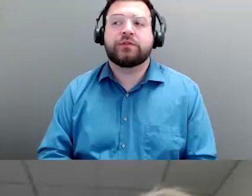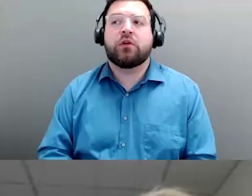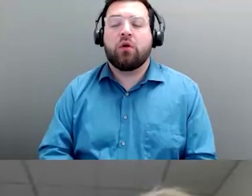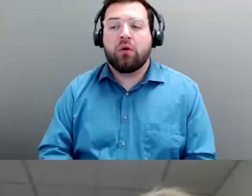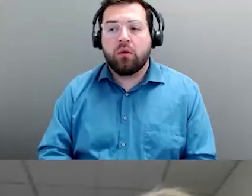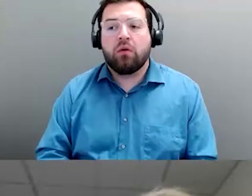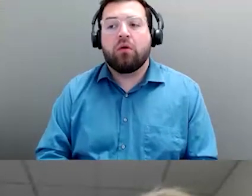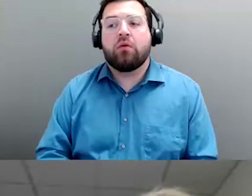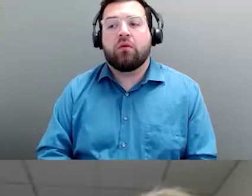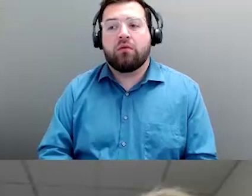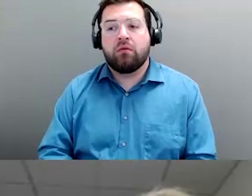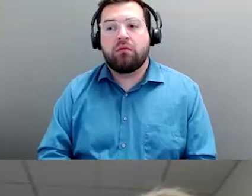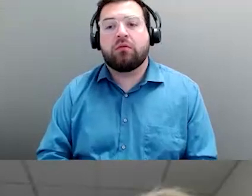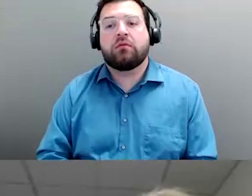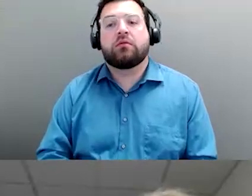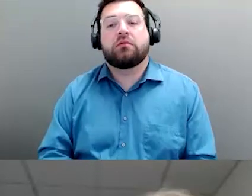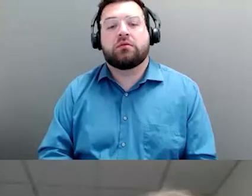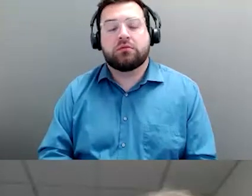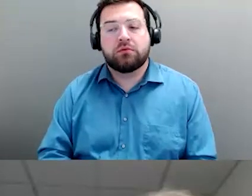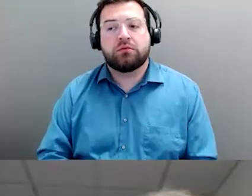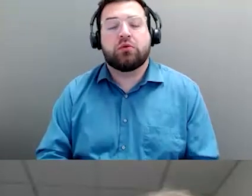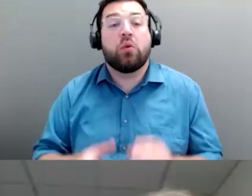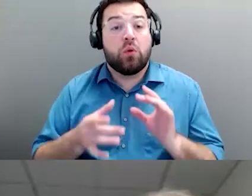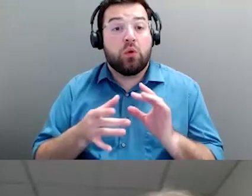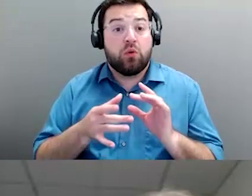comments in the feedback library and,